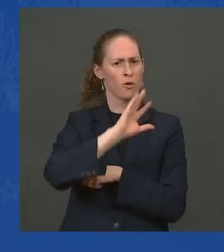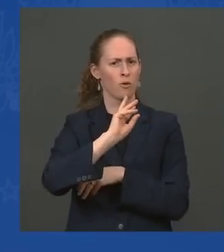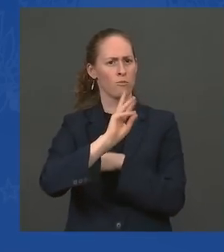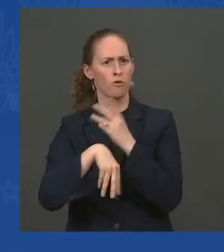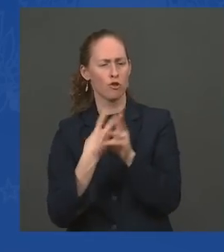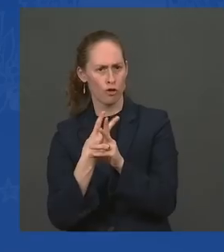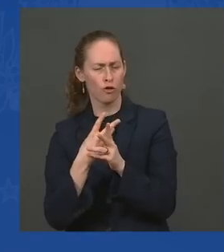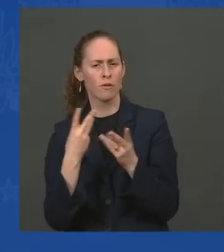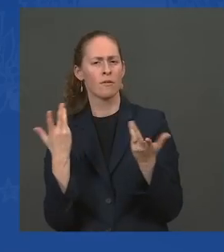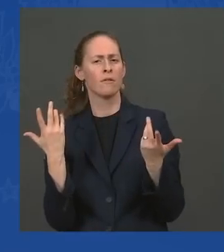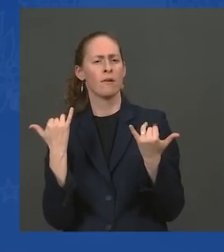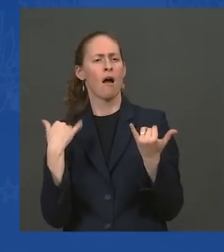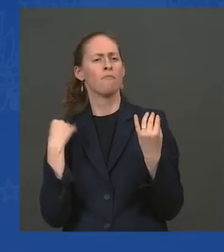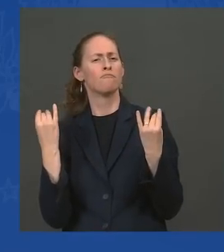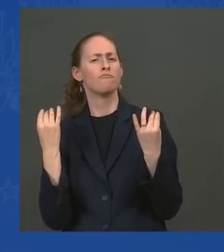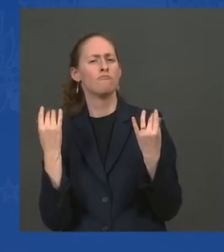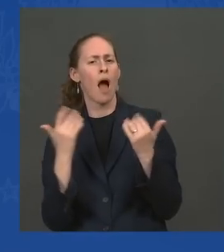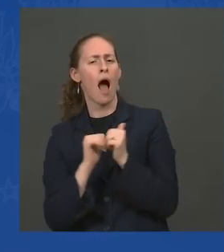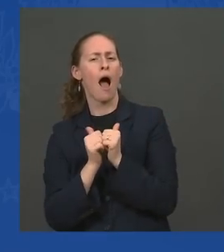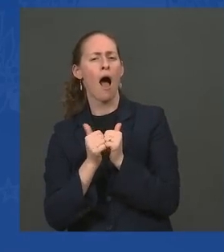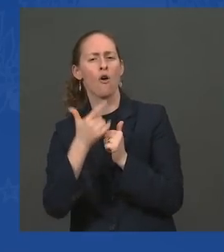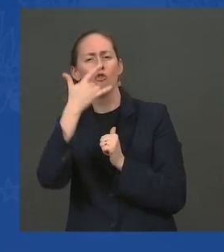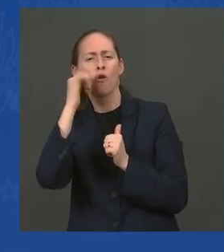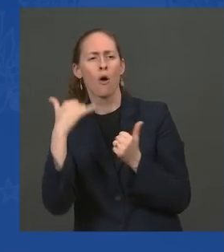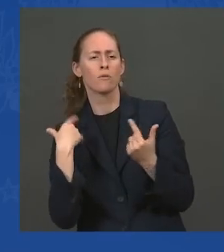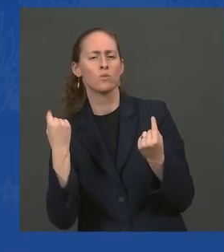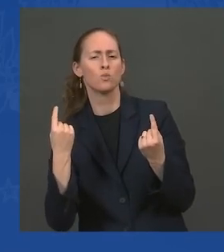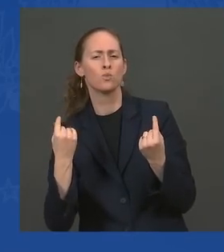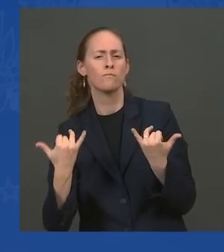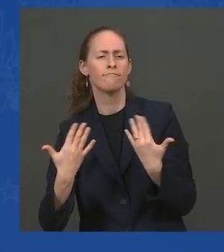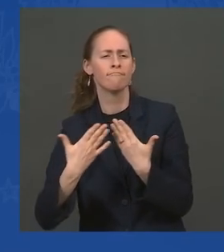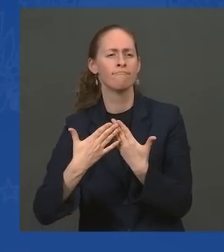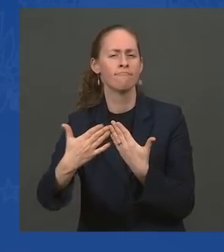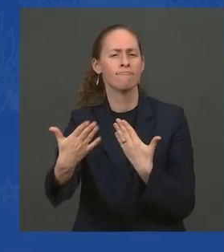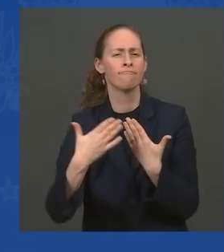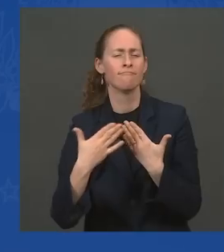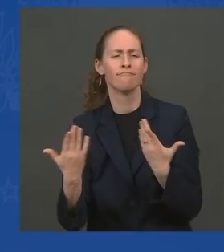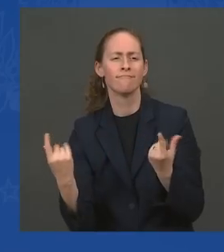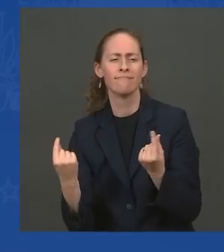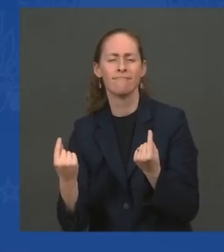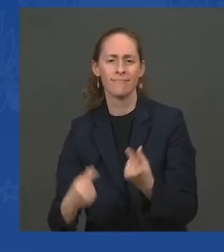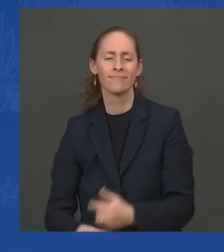What do we do? I truly believe -- and I give you my word as a Biden --